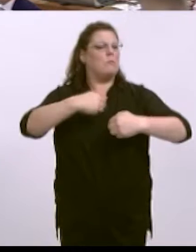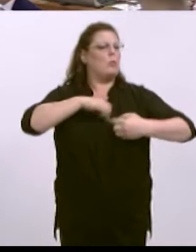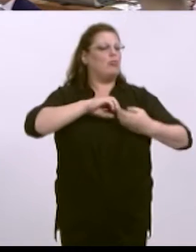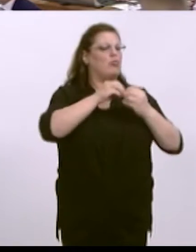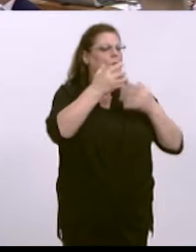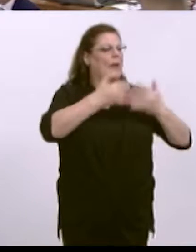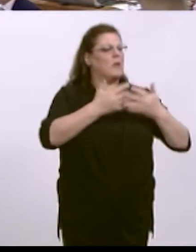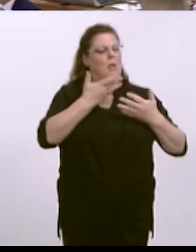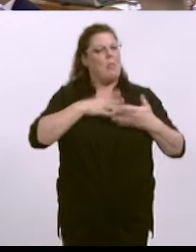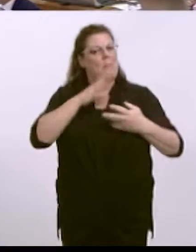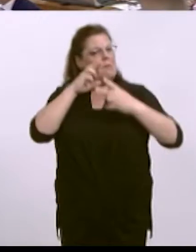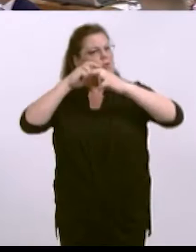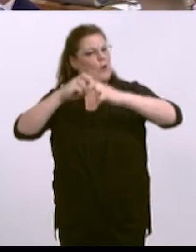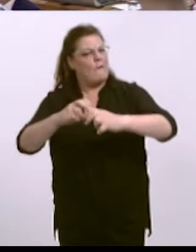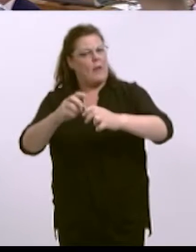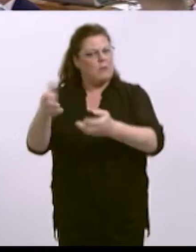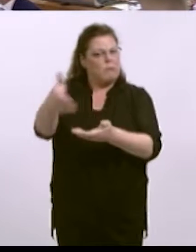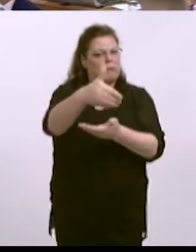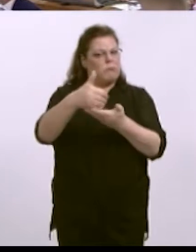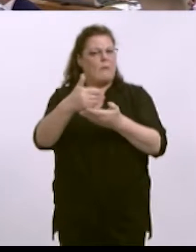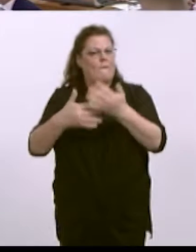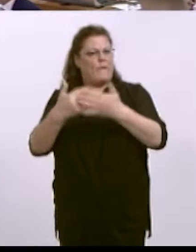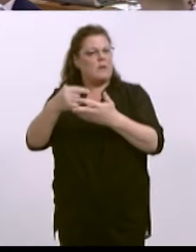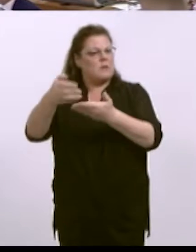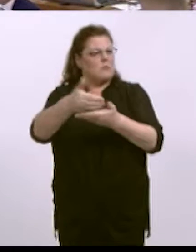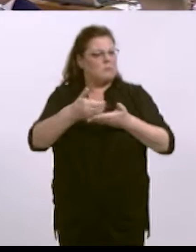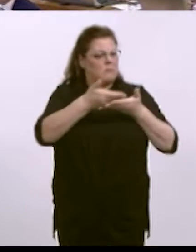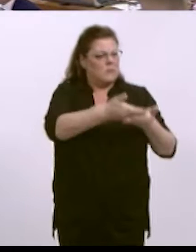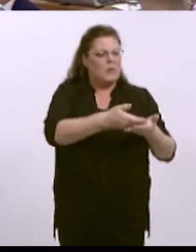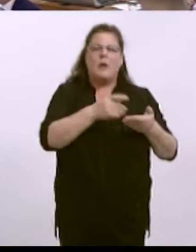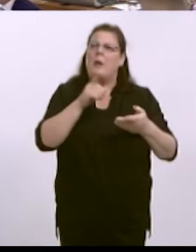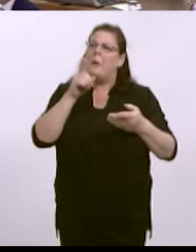Andrew R.T. Davies: I do take it from your answer that you do accept that thereís potential